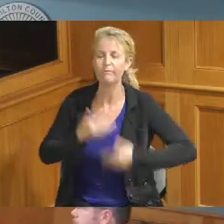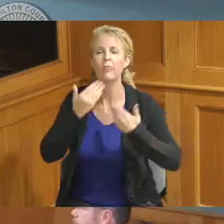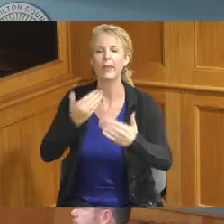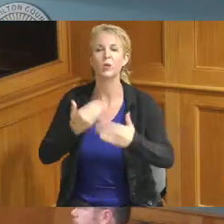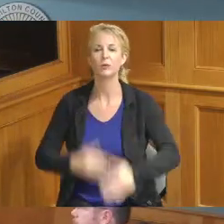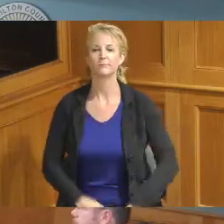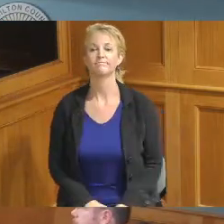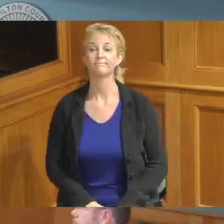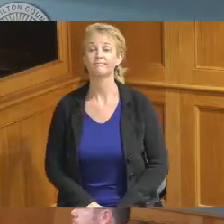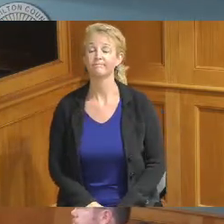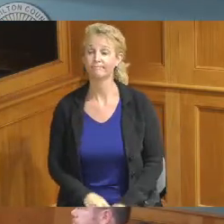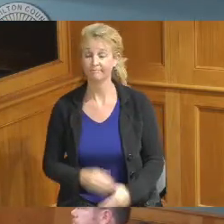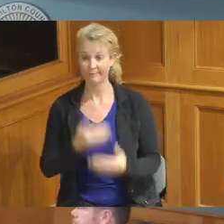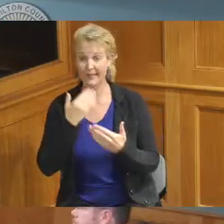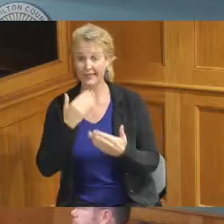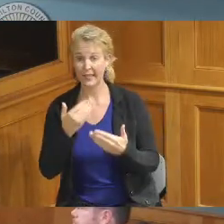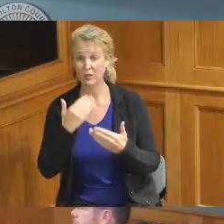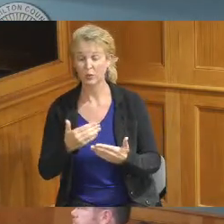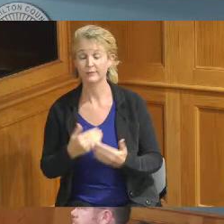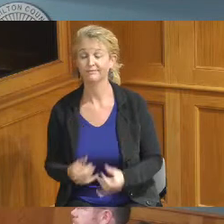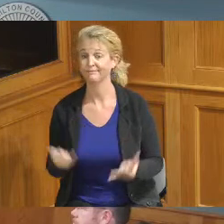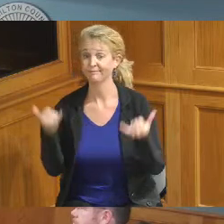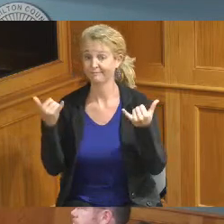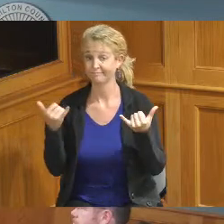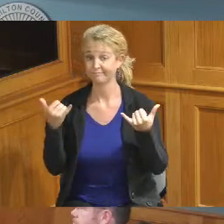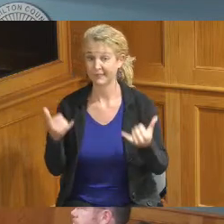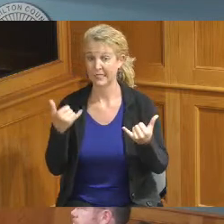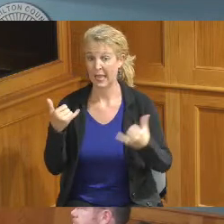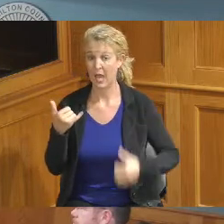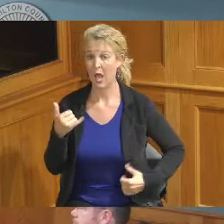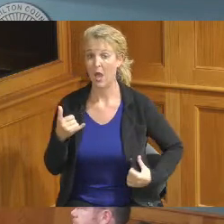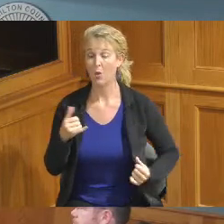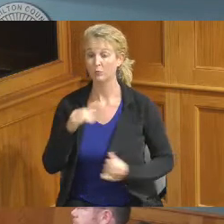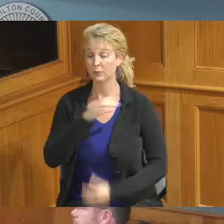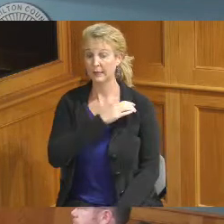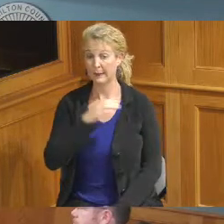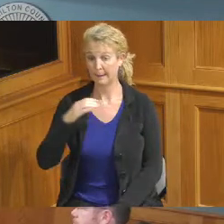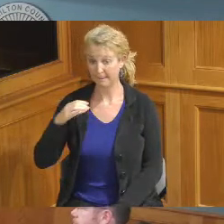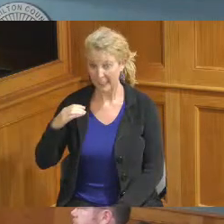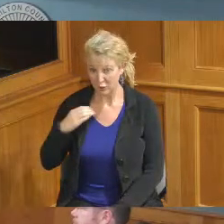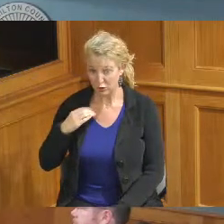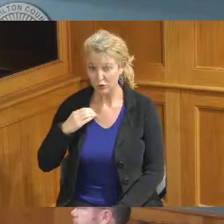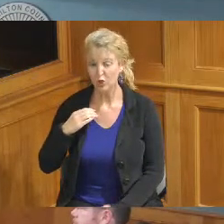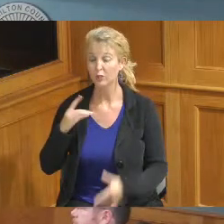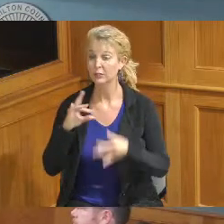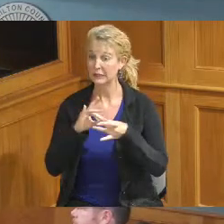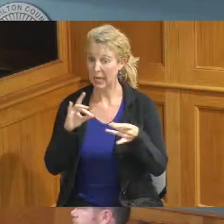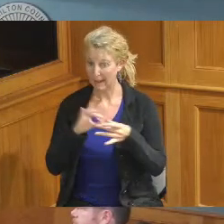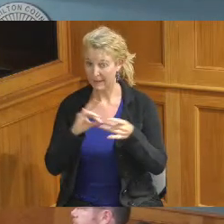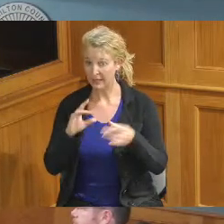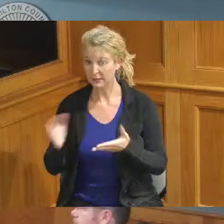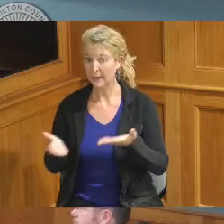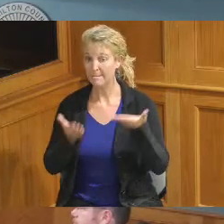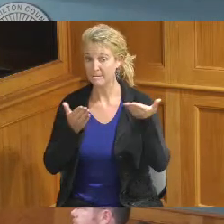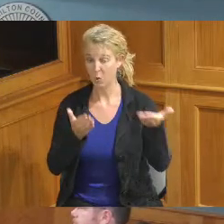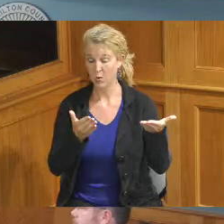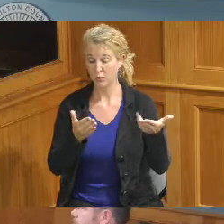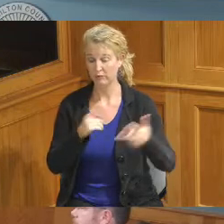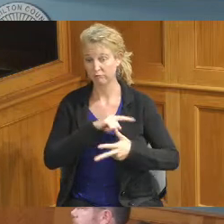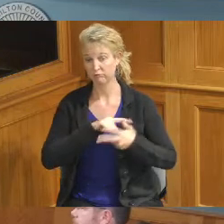all right thank you we'll open it up for comments and motions from the Commissioners Vice President